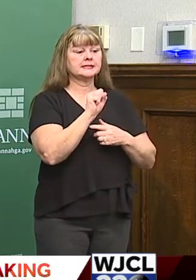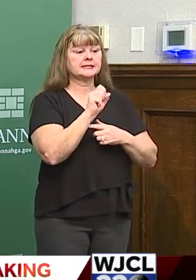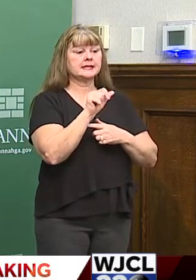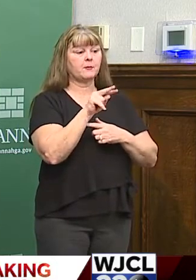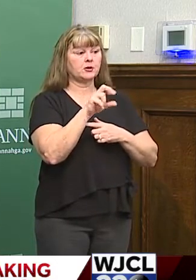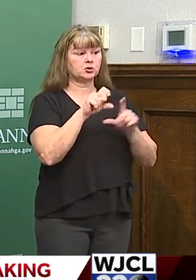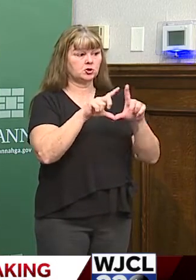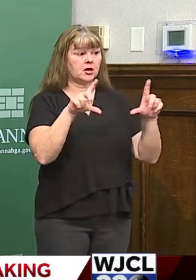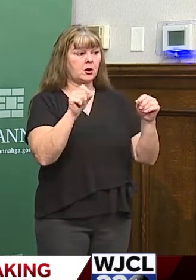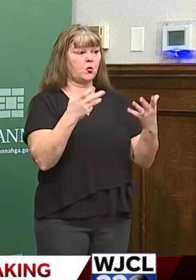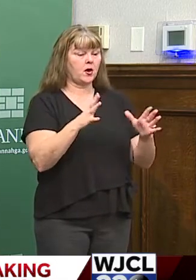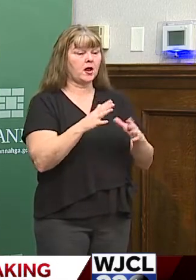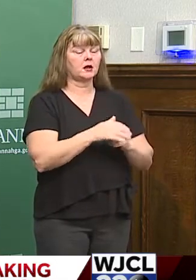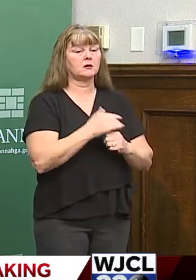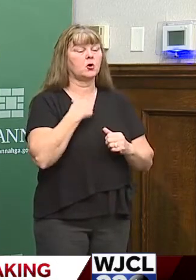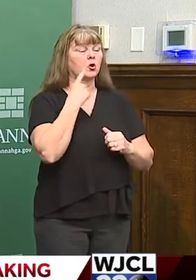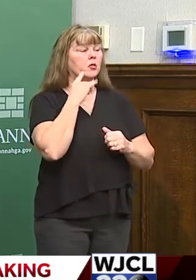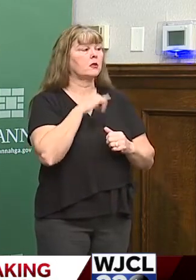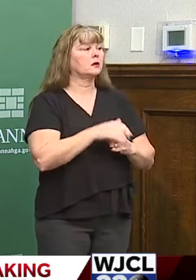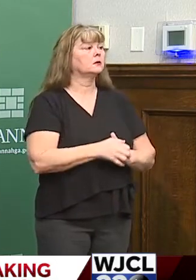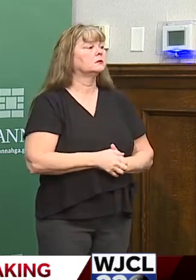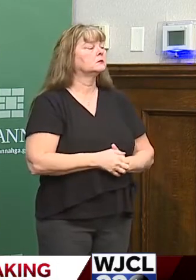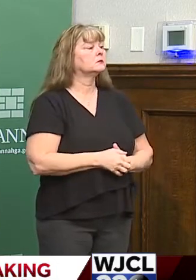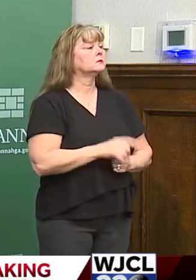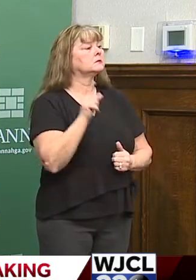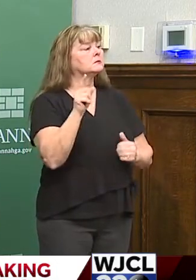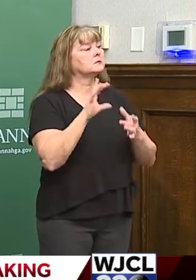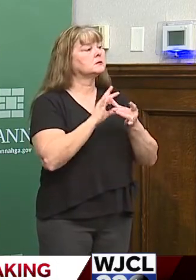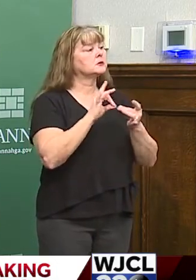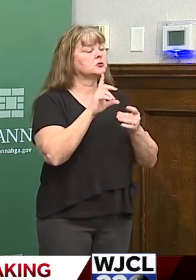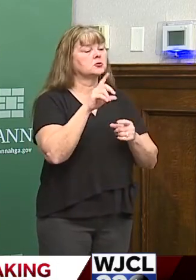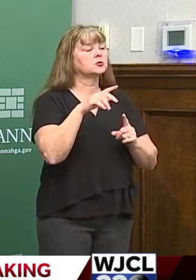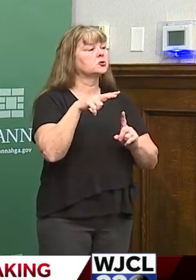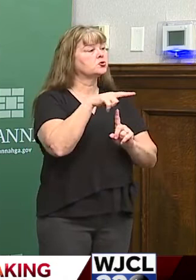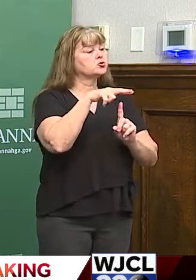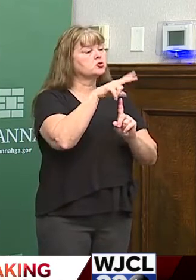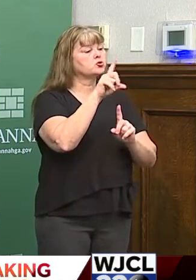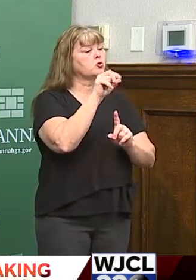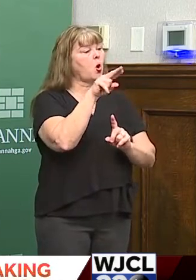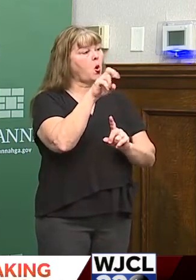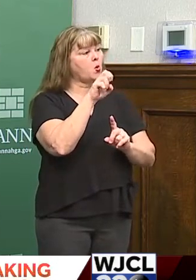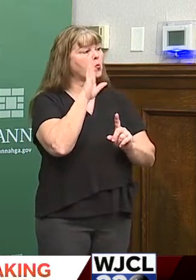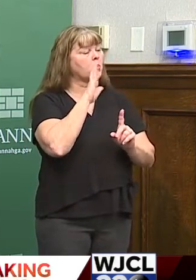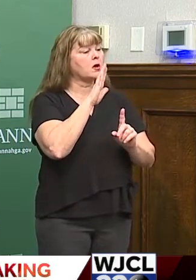WE KNOW SOME PEOPLE HAVE GOTTEN THEIR CHECKS, WE'VE HEARD THAT.